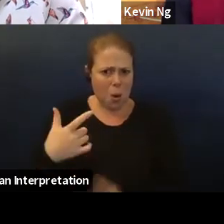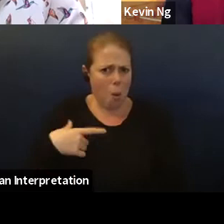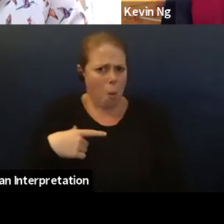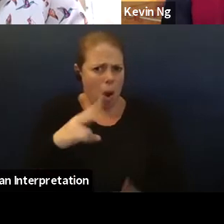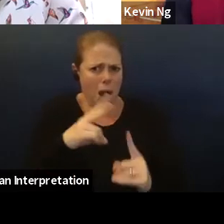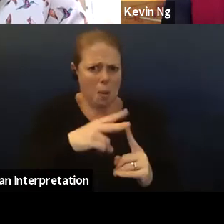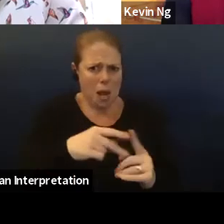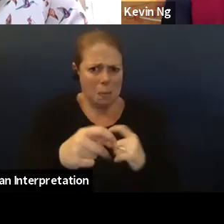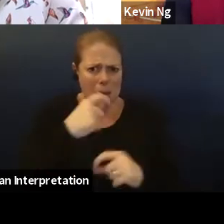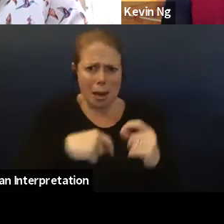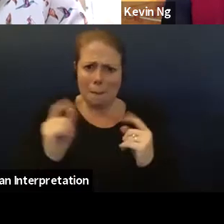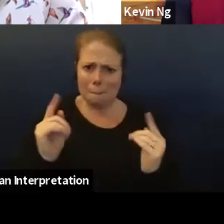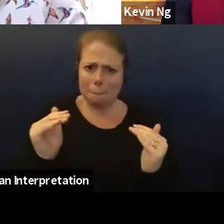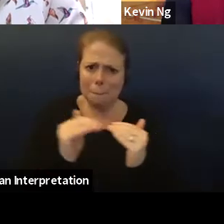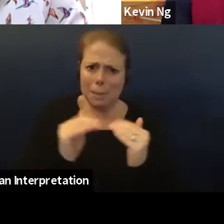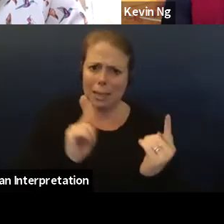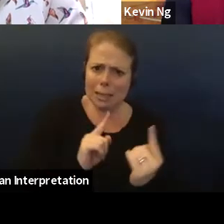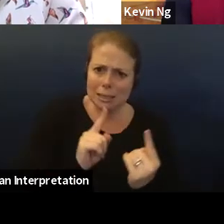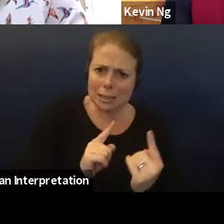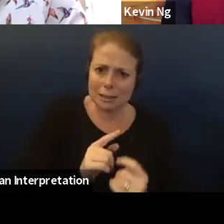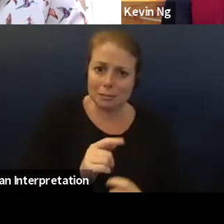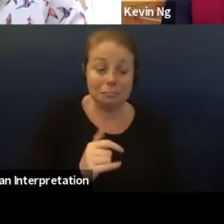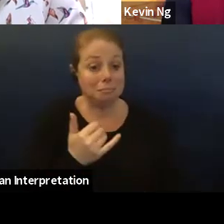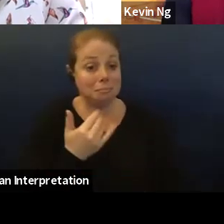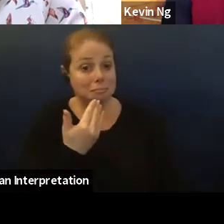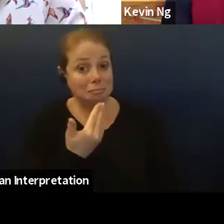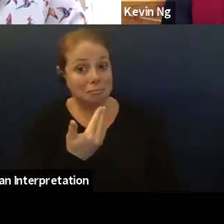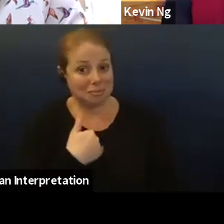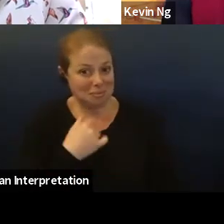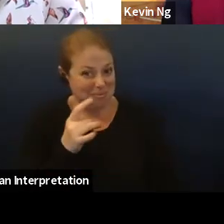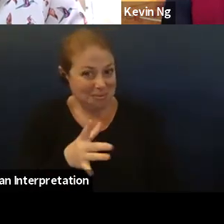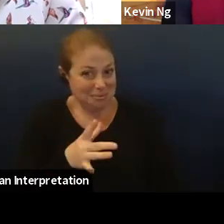I might start giving that an answer. I think the experience is a bit, when you're first